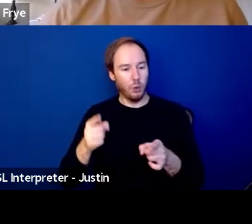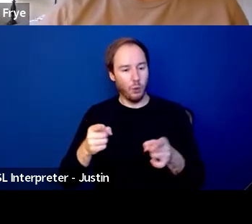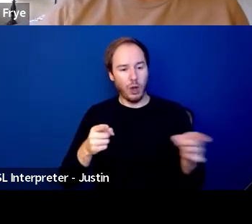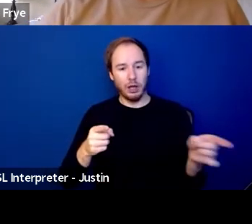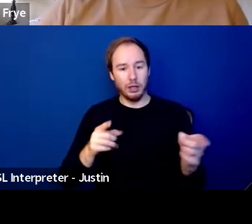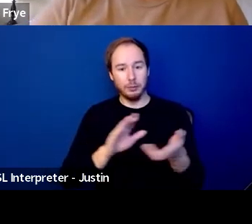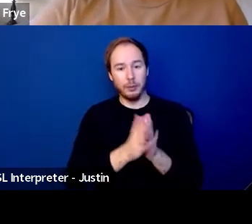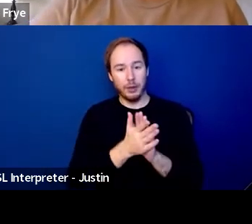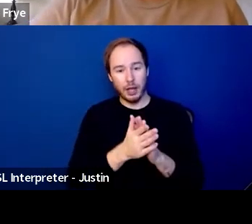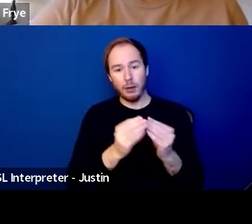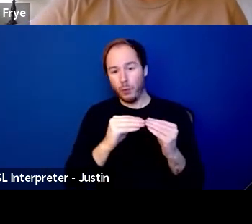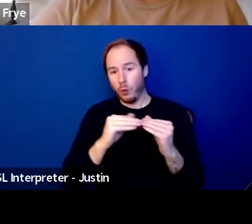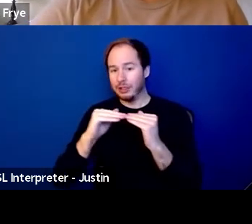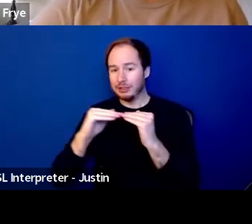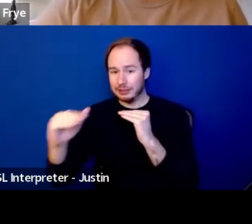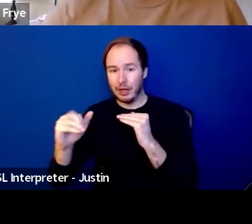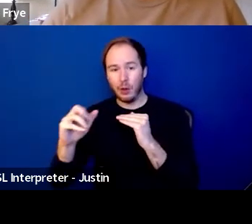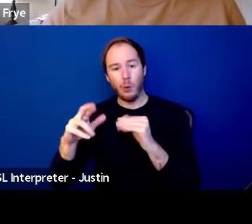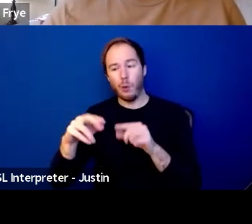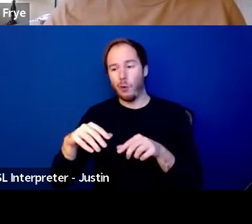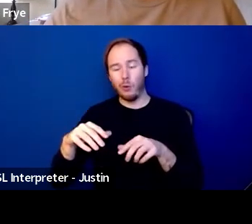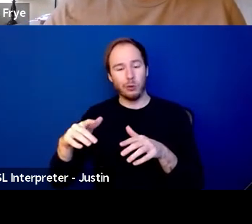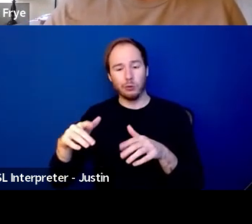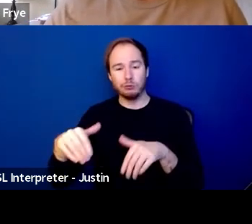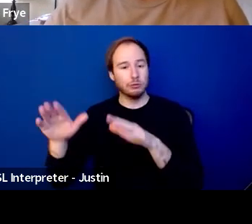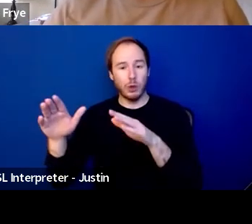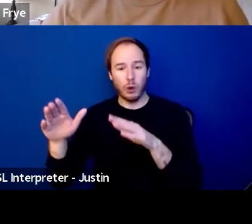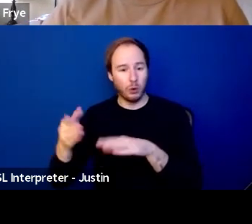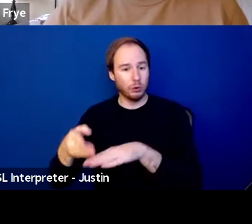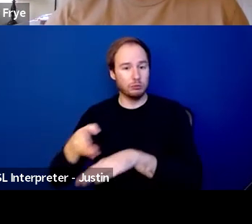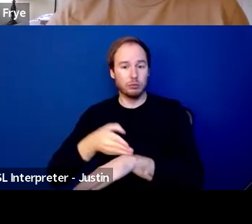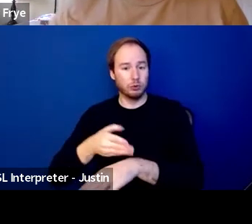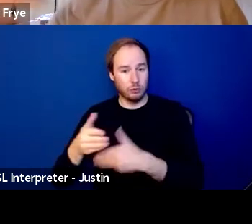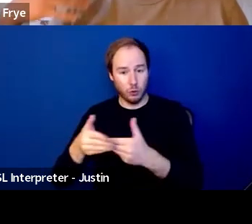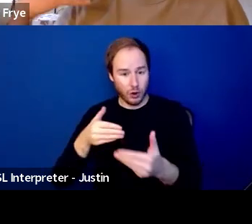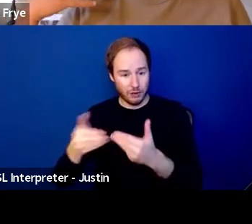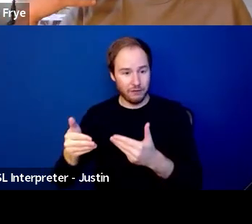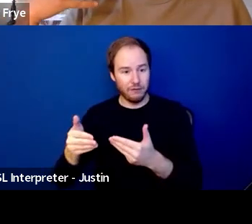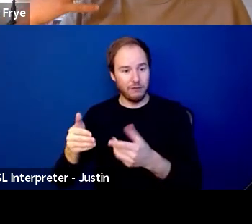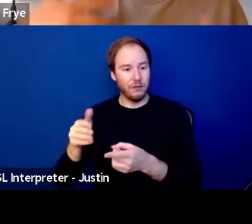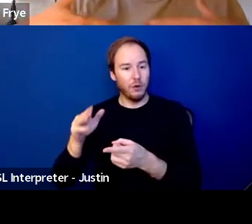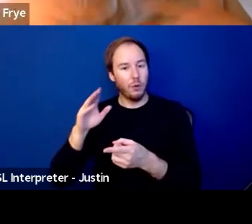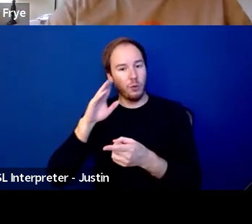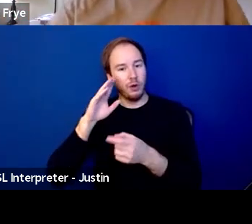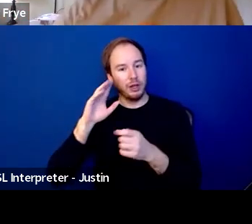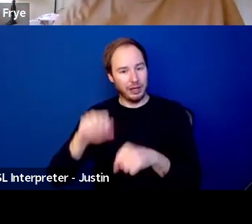or end up going elsewhere or whatever, they make more connections with other people